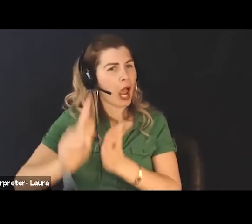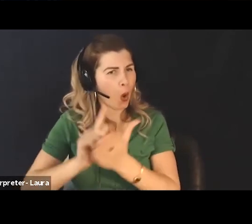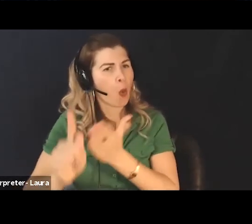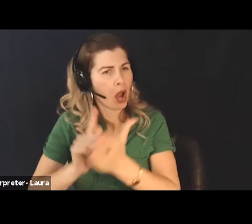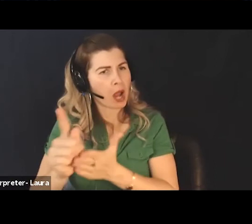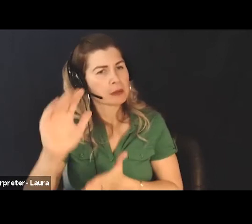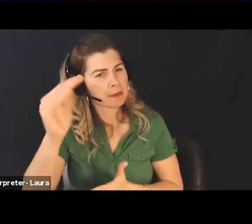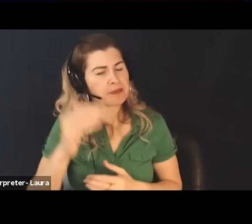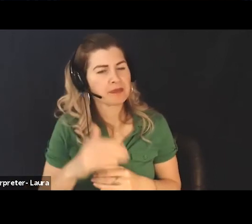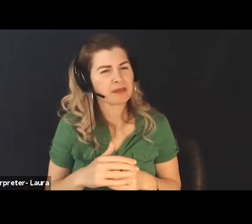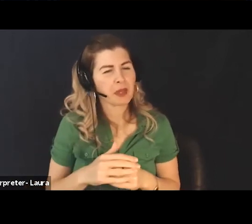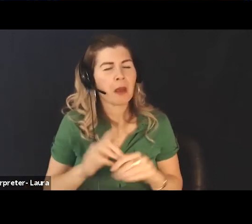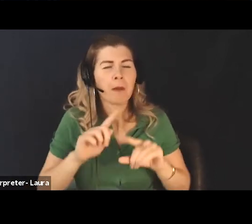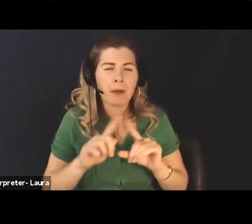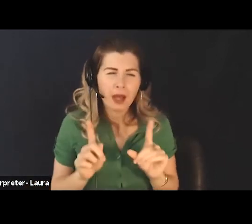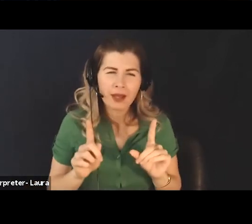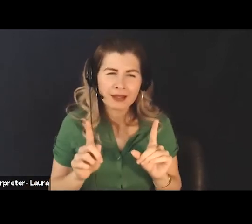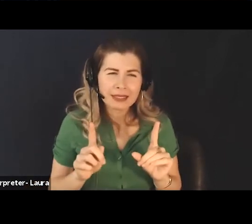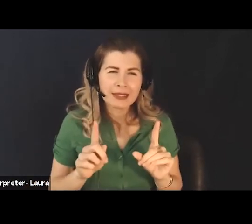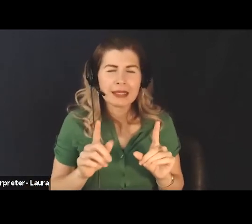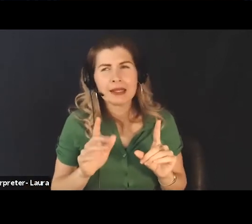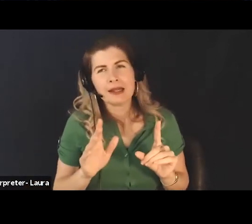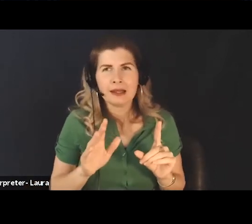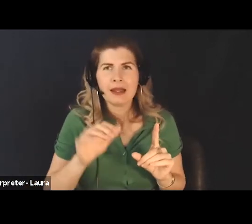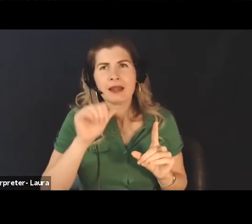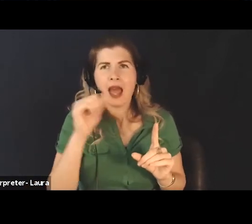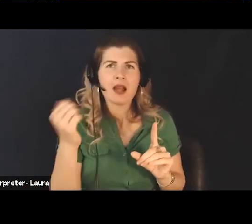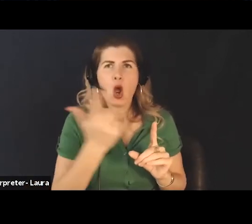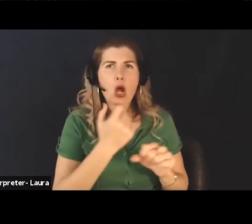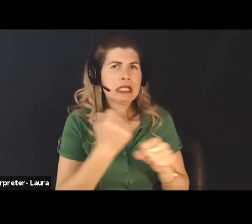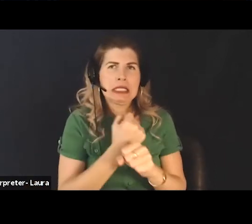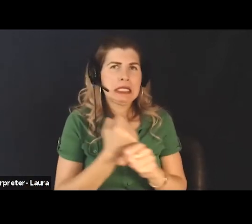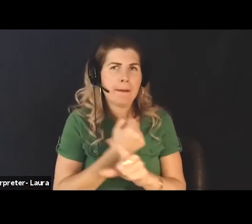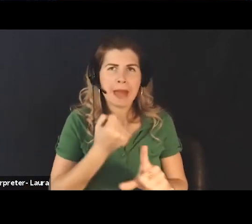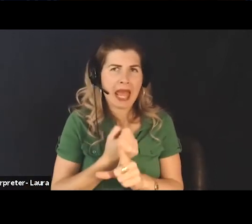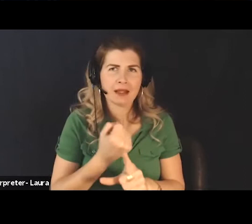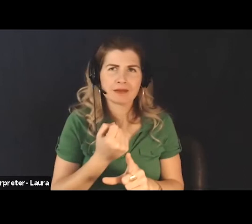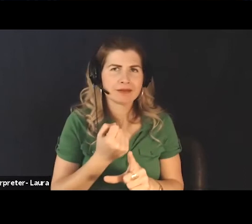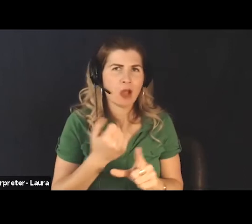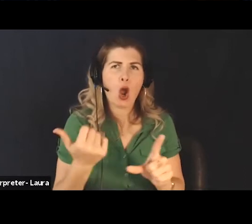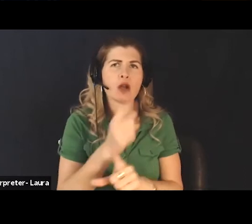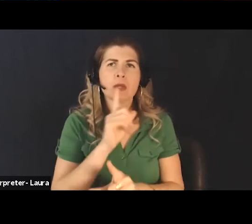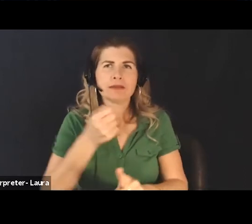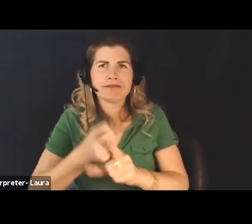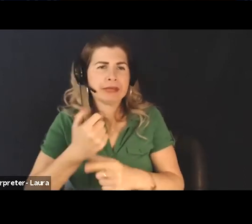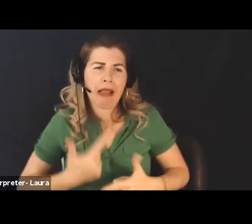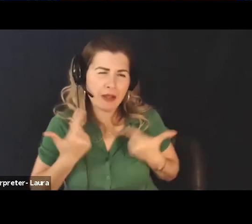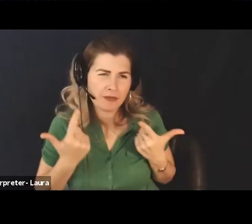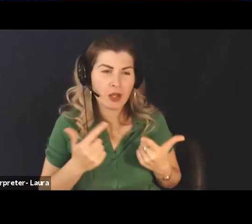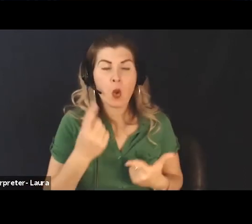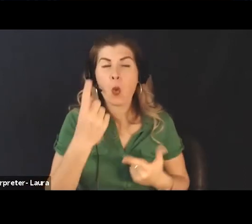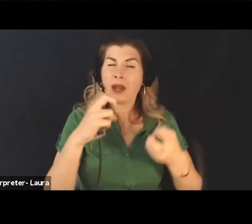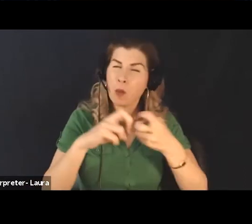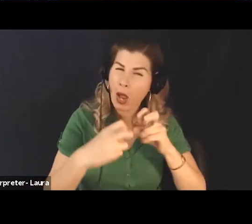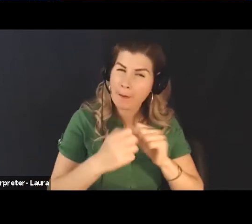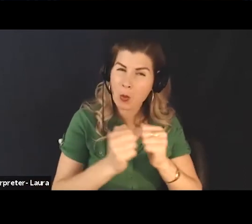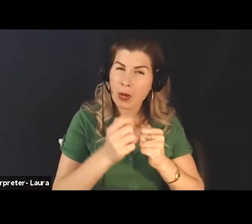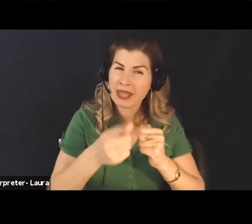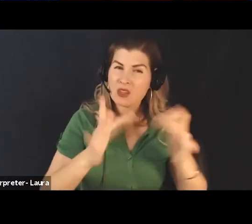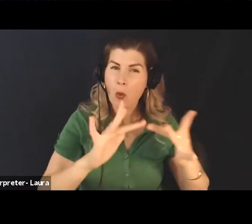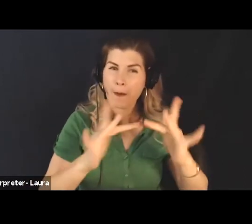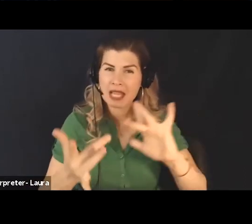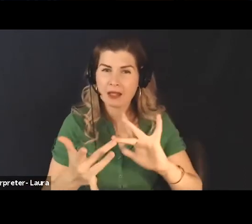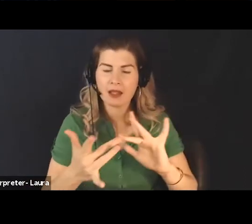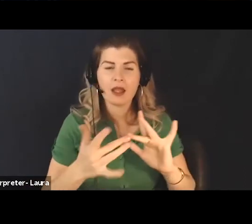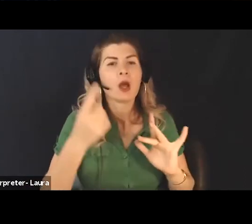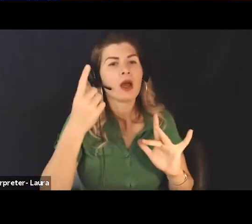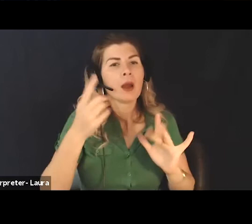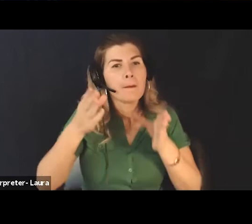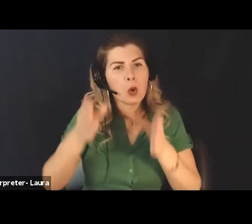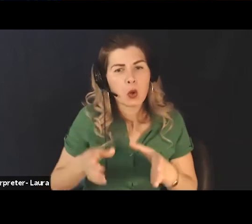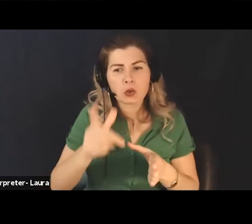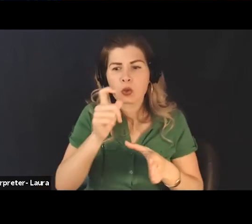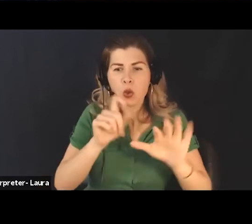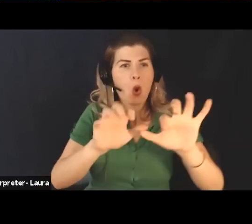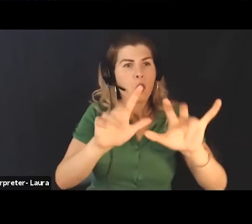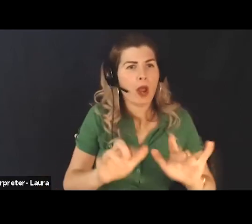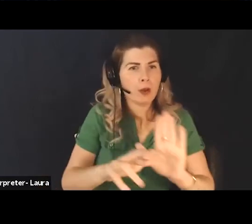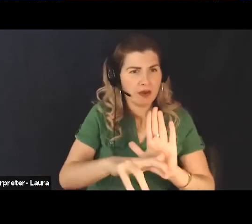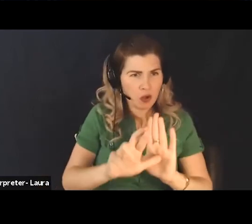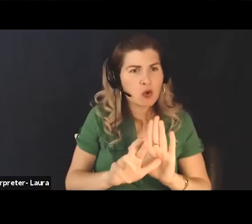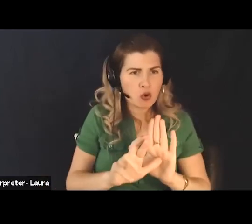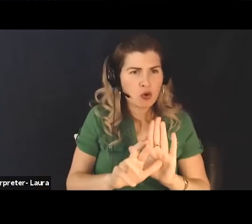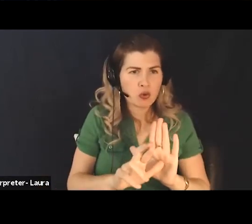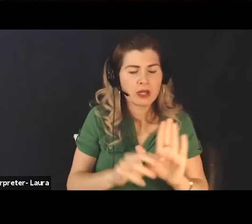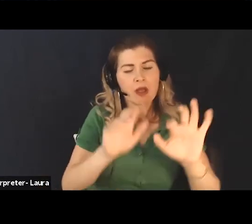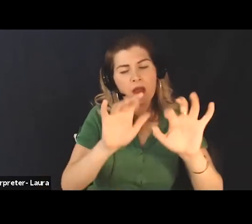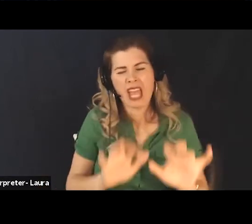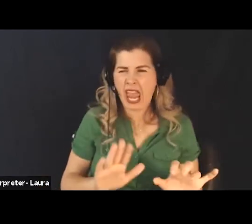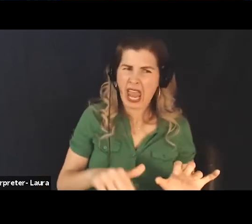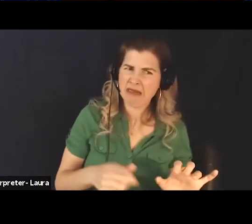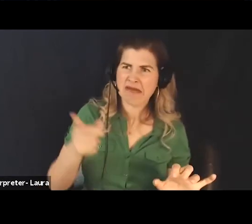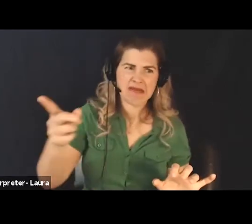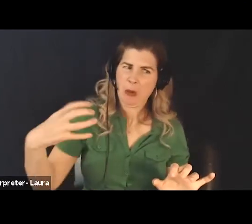to browse information, but you're not all statistically significant impacts are significant in terms of your life. And one of the problems with two cops a con is that in order for someone to write the review, saying hey you all should have avoided this